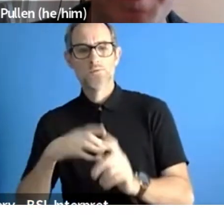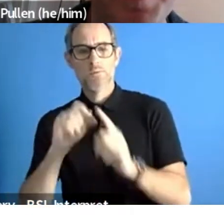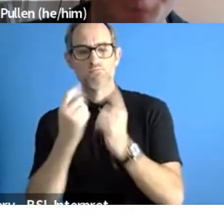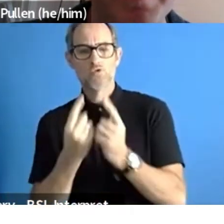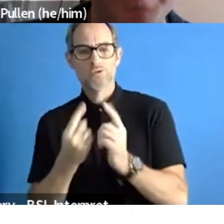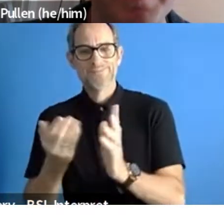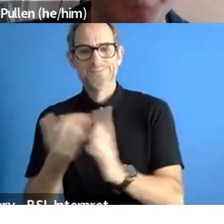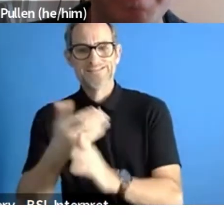that.